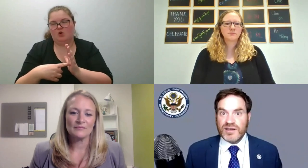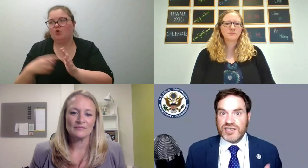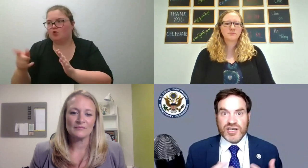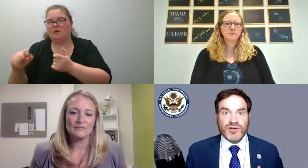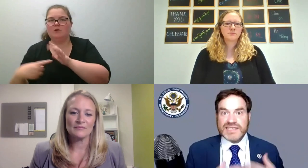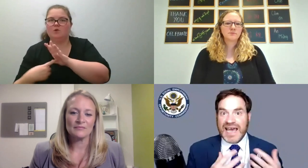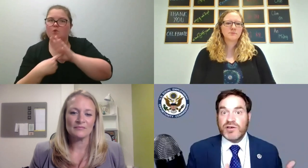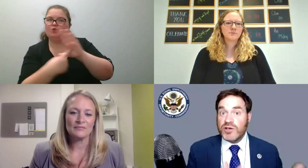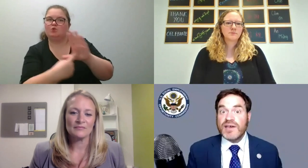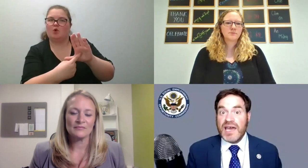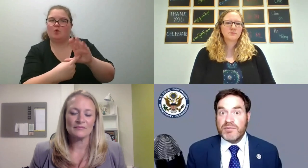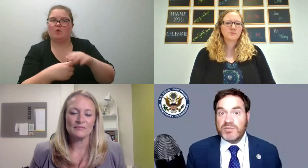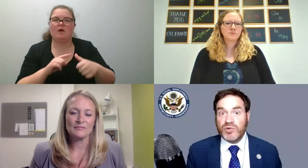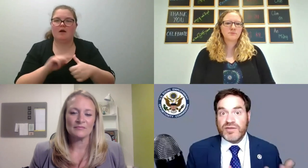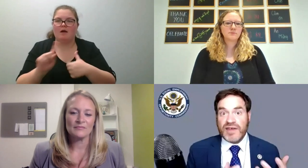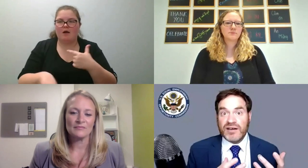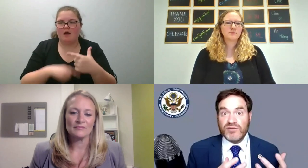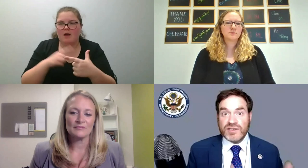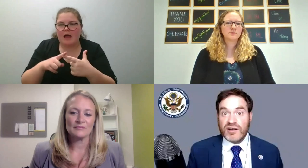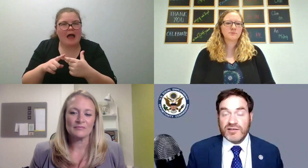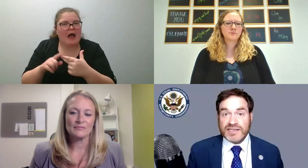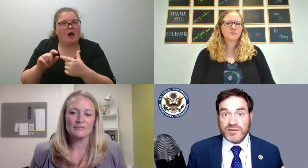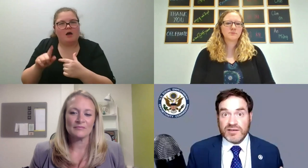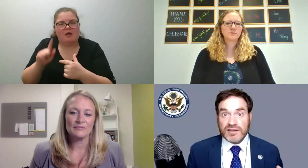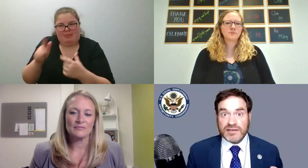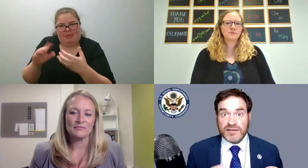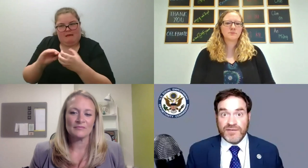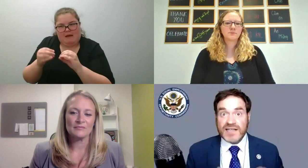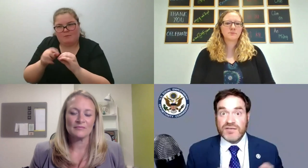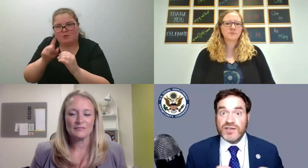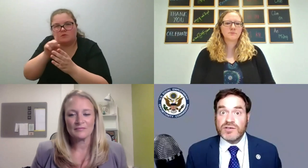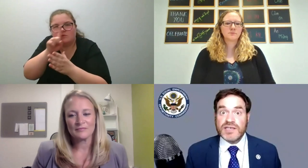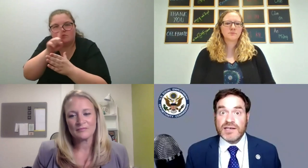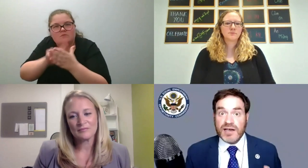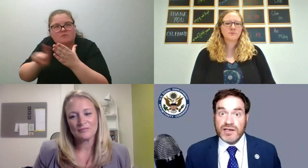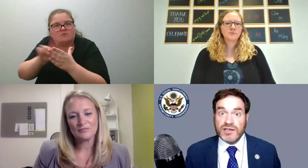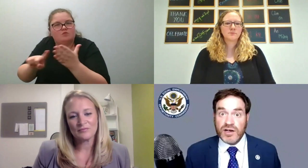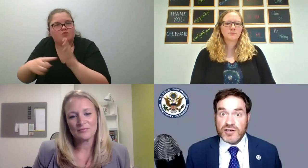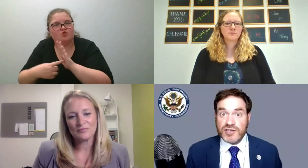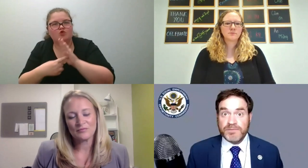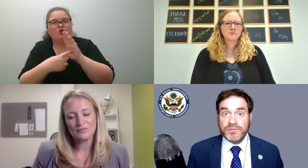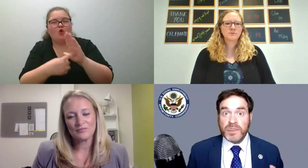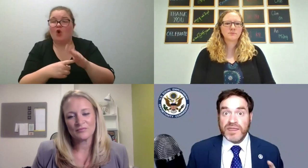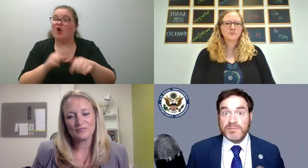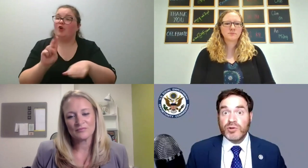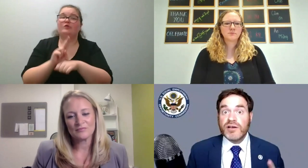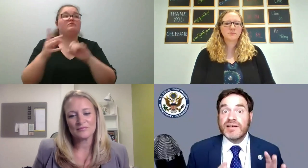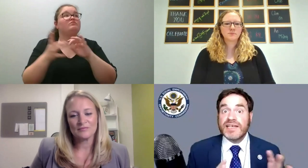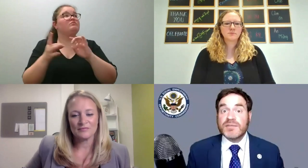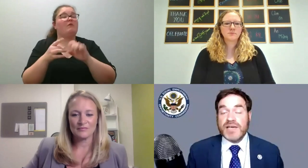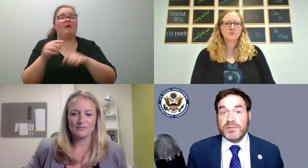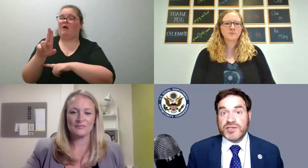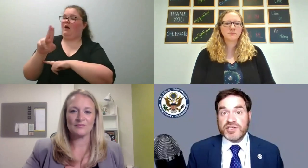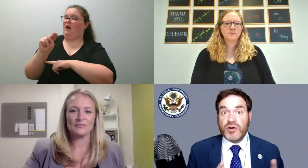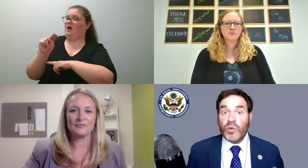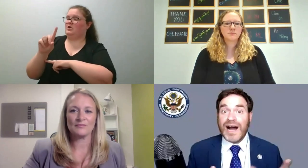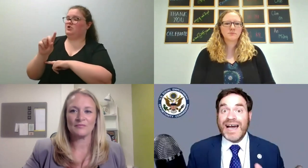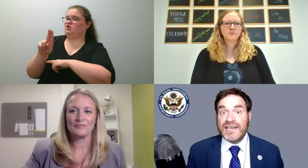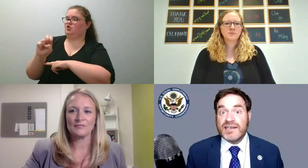Show us how you came up with that result. It's the defense of using the undue hardship. The employer needs to be able to show why it